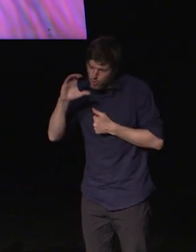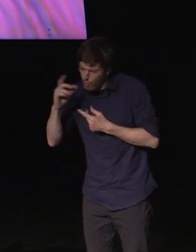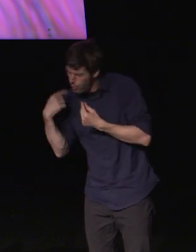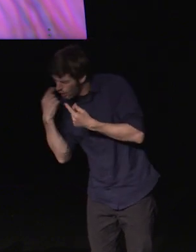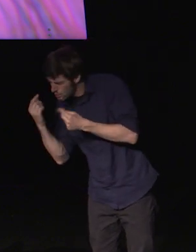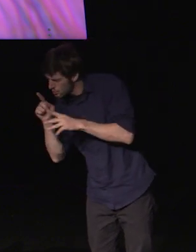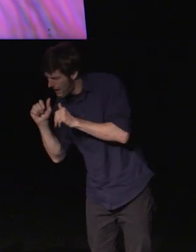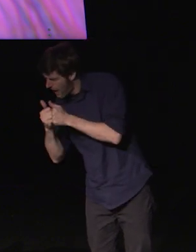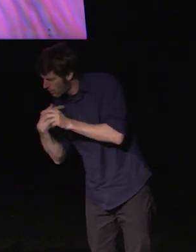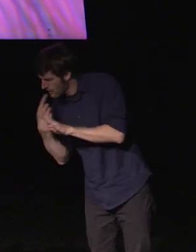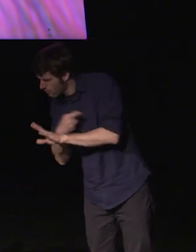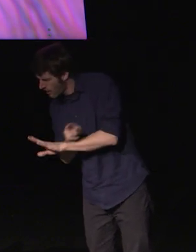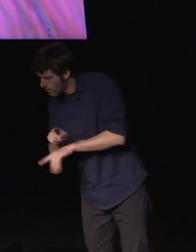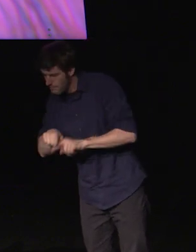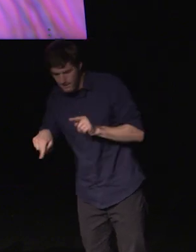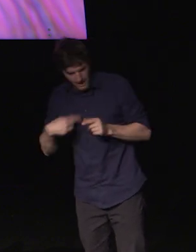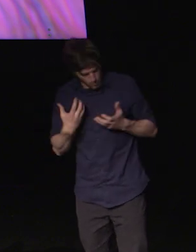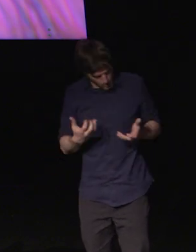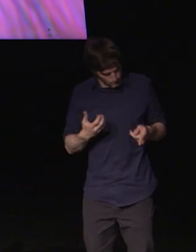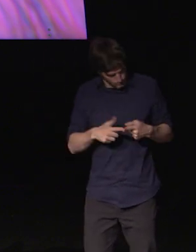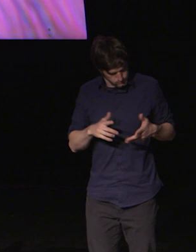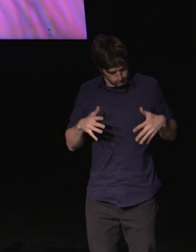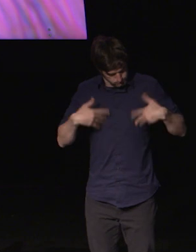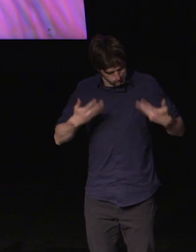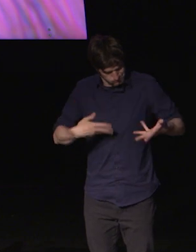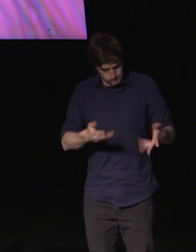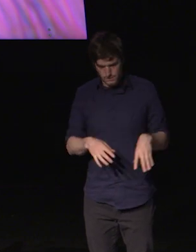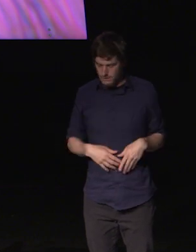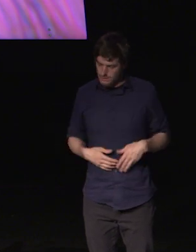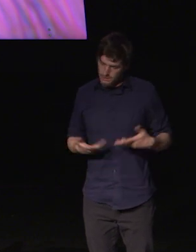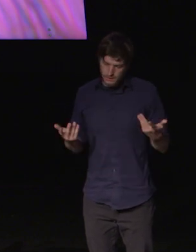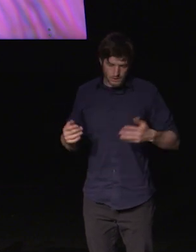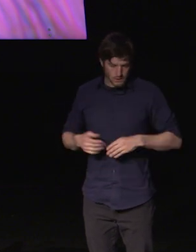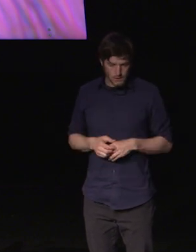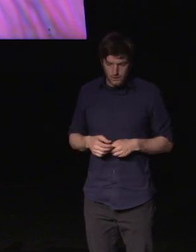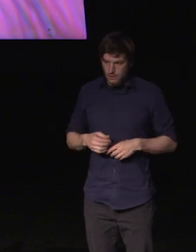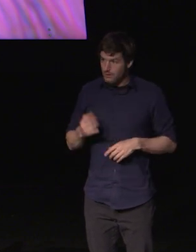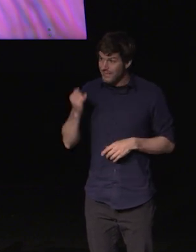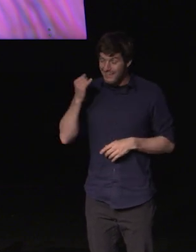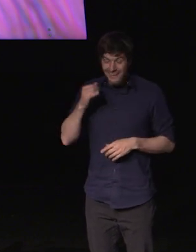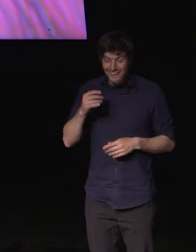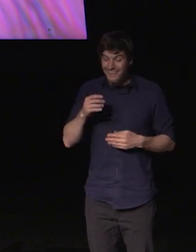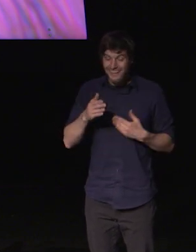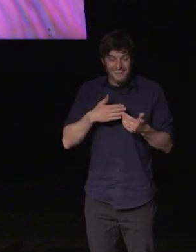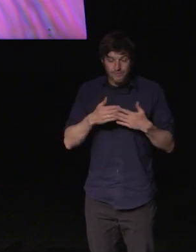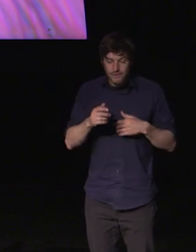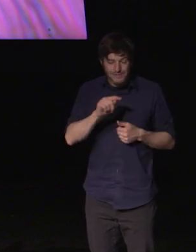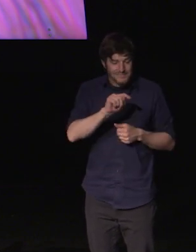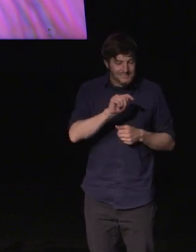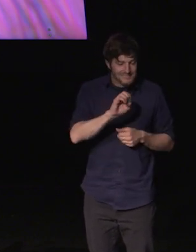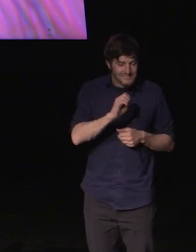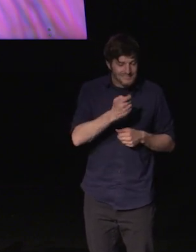But, like... I want to be able to... Like even if I could do text to speech, or, you know, just so I know exactly